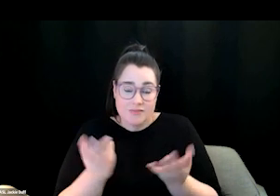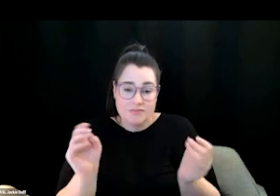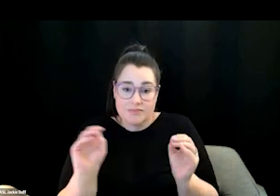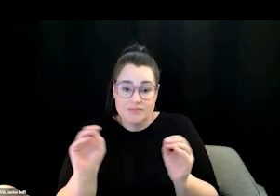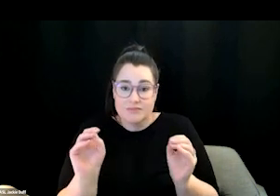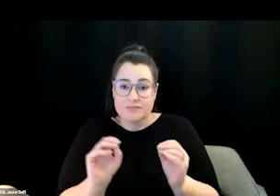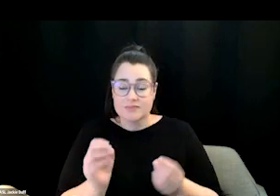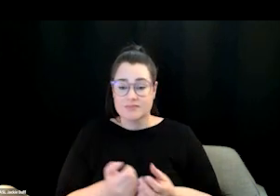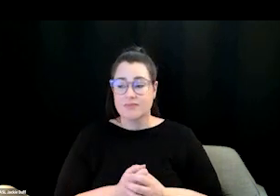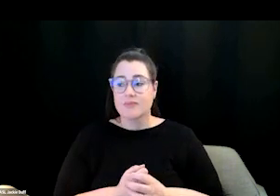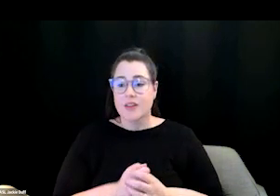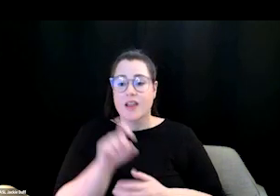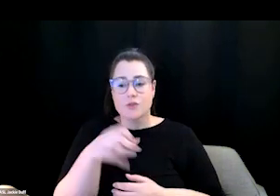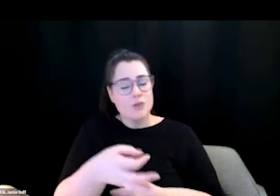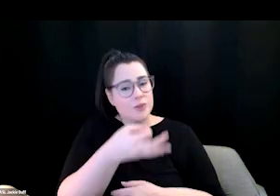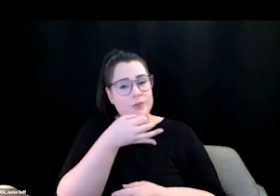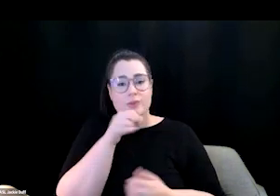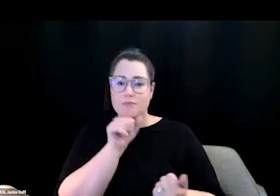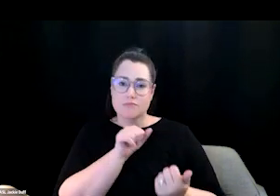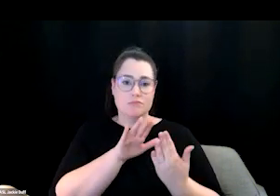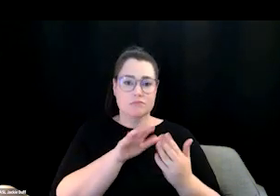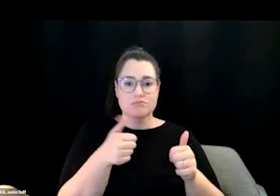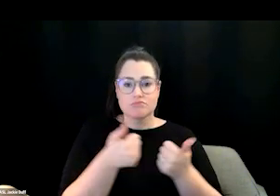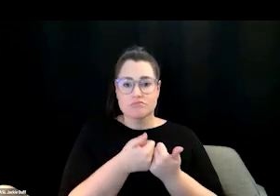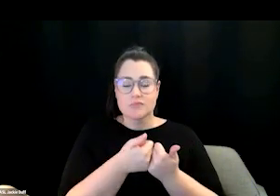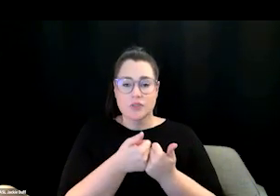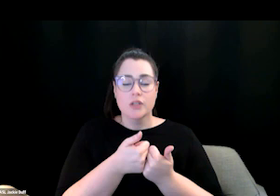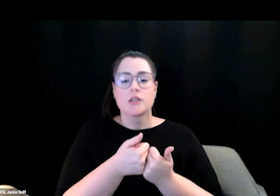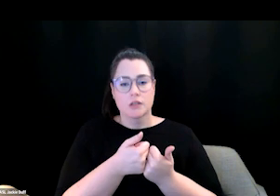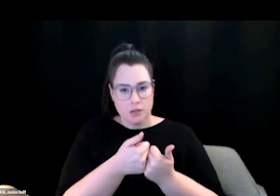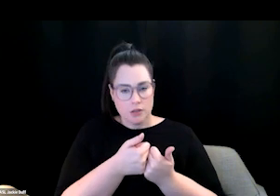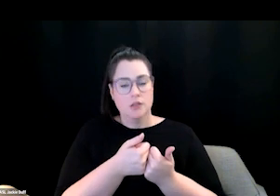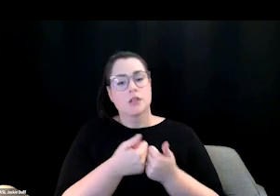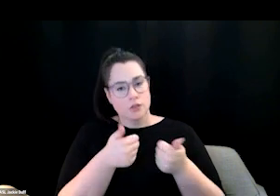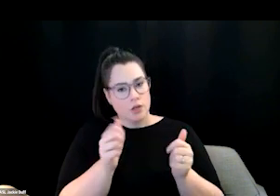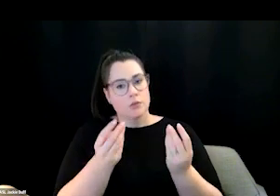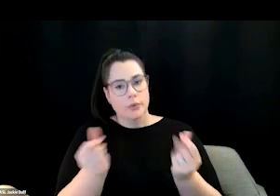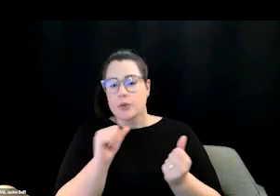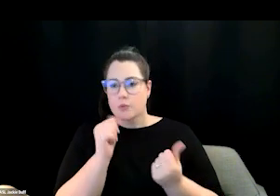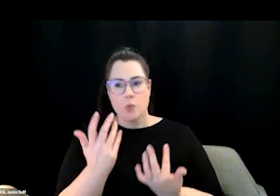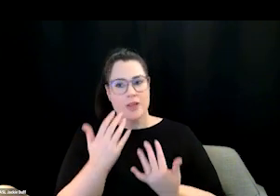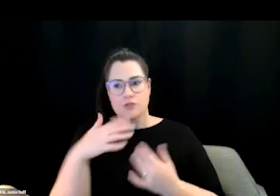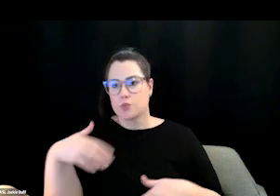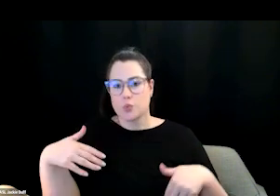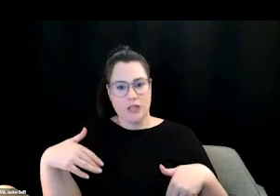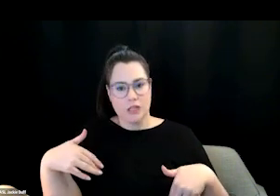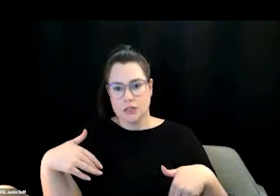You have to, as soon as you run into issues, call IT Help Central. Please don't wait until too late. Track your ticket number.